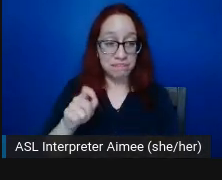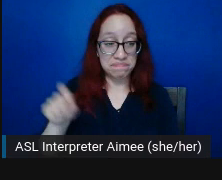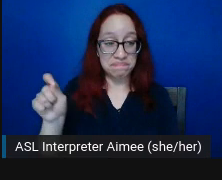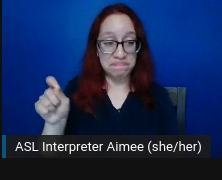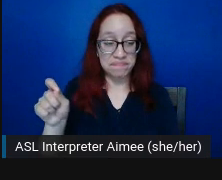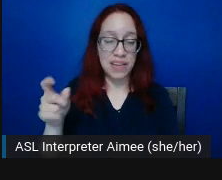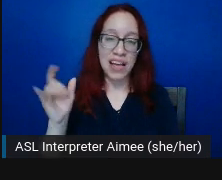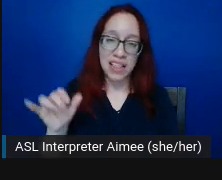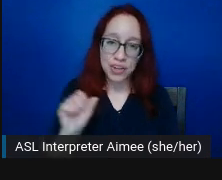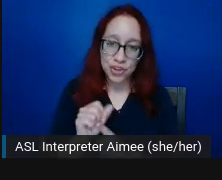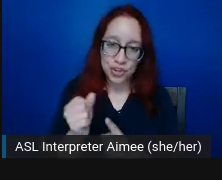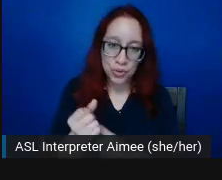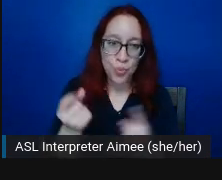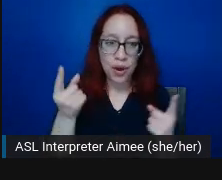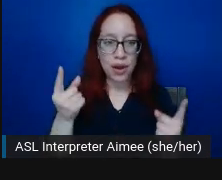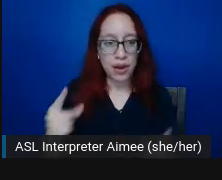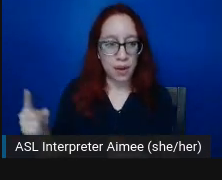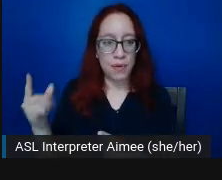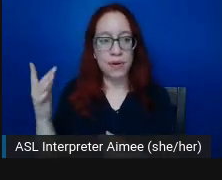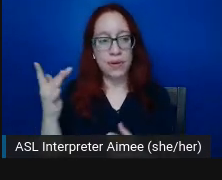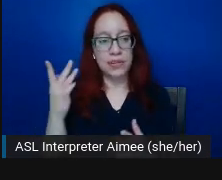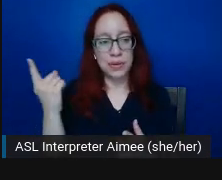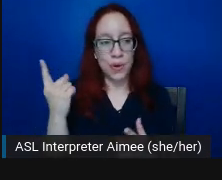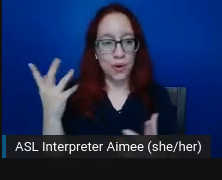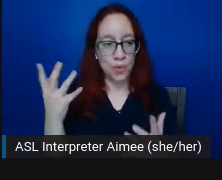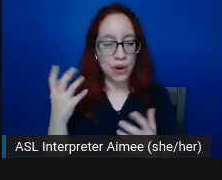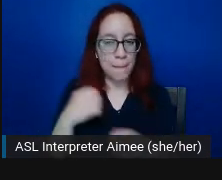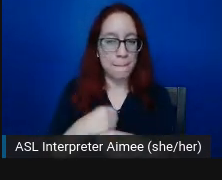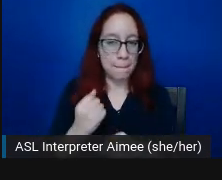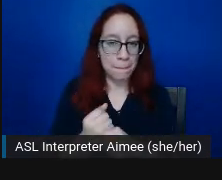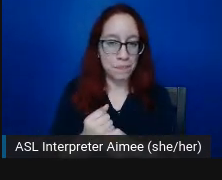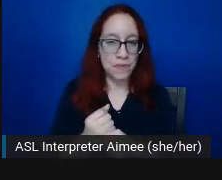due to the fact someone wanted to create a fancy hooking track box